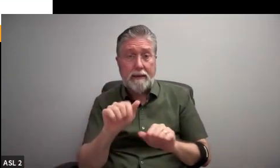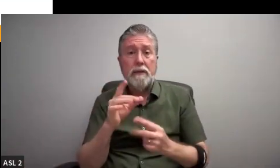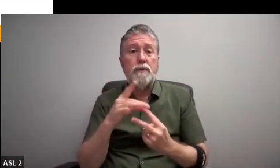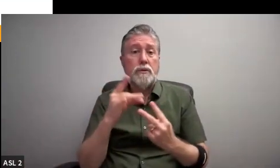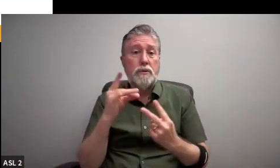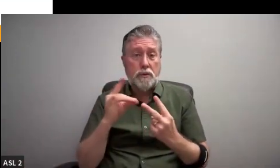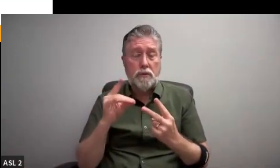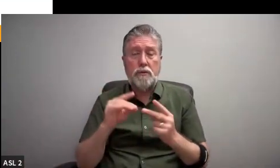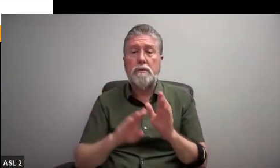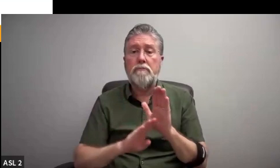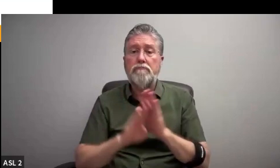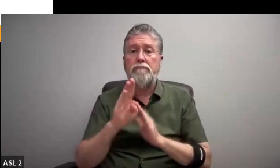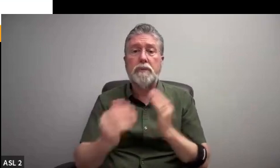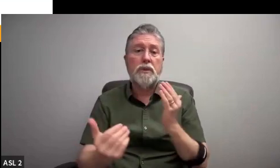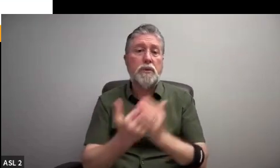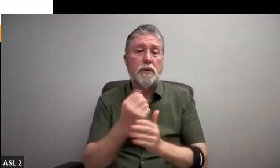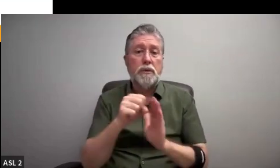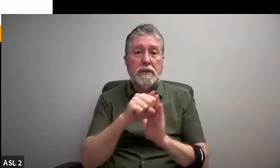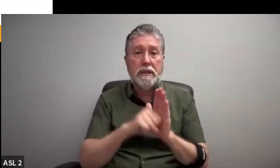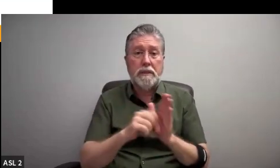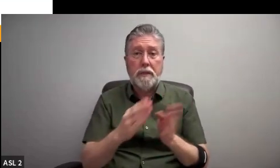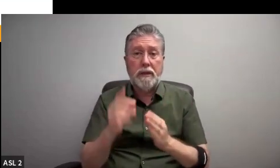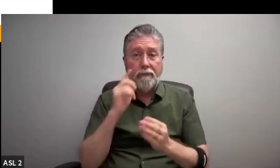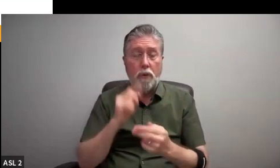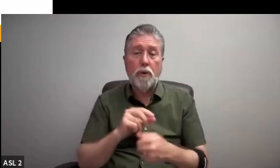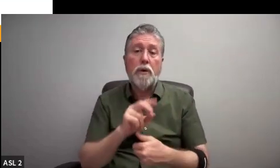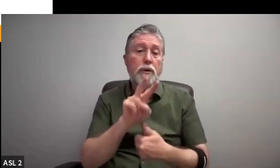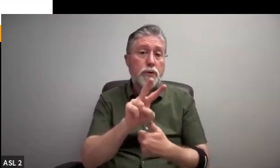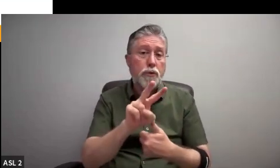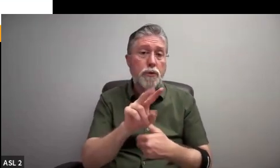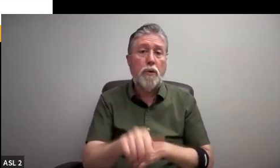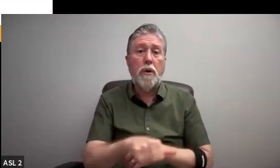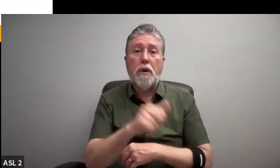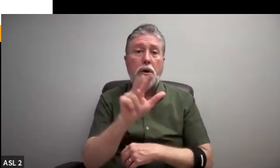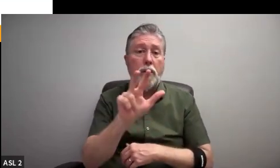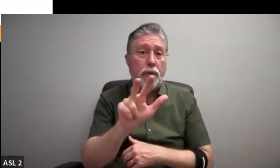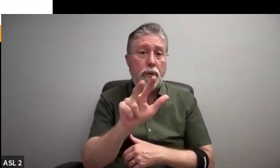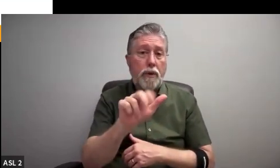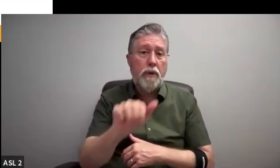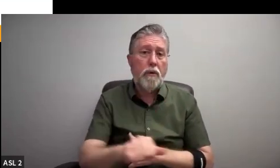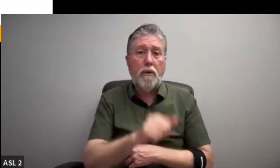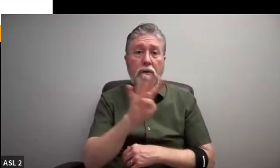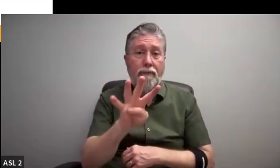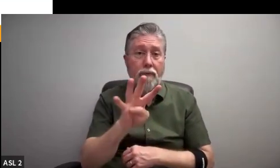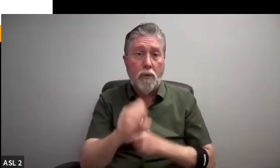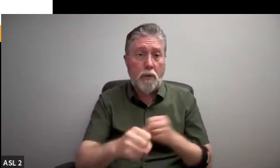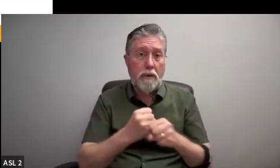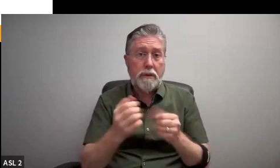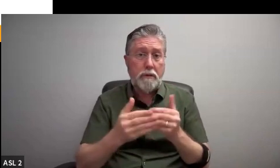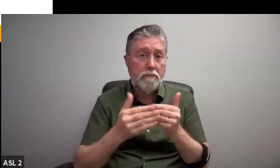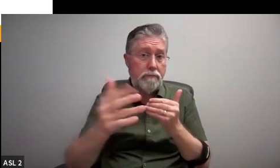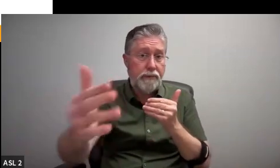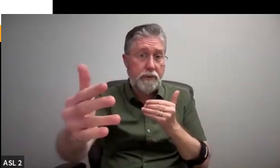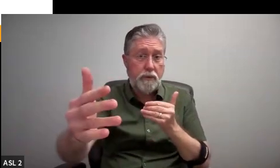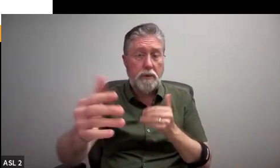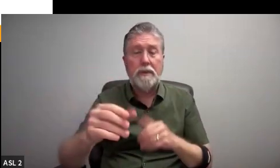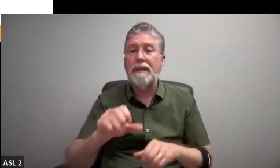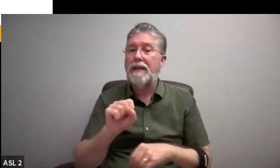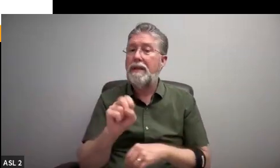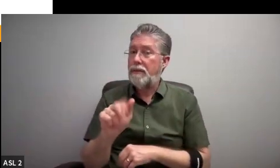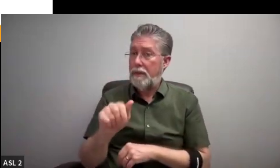a new state plan for a two- three- or four-year period. SUAs must use this updated guidance when